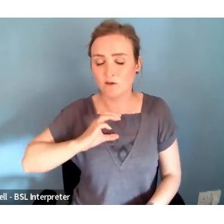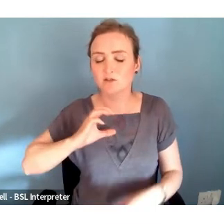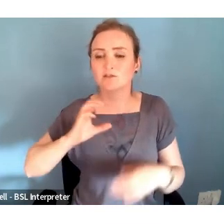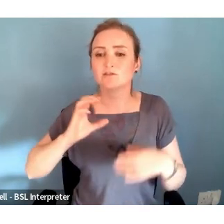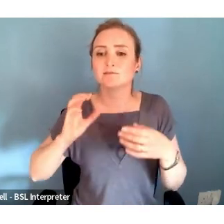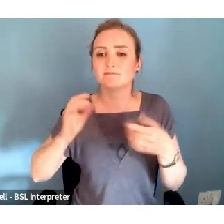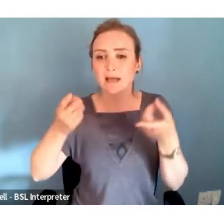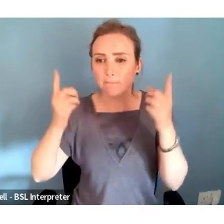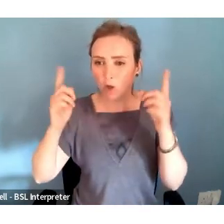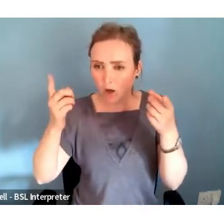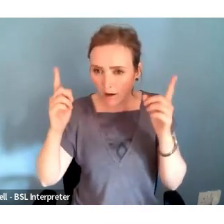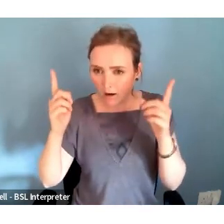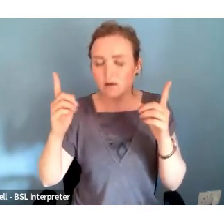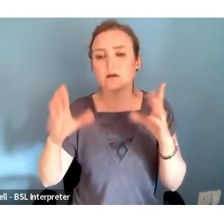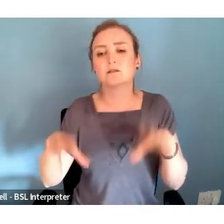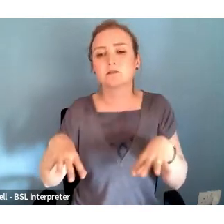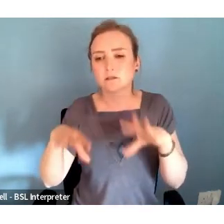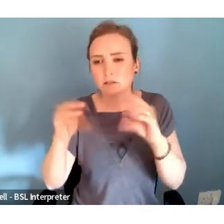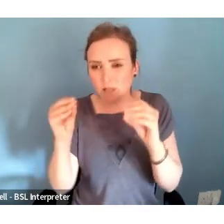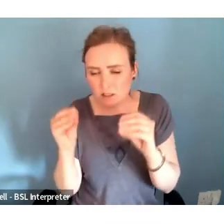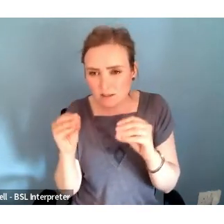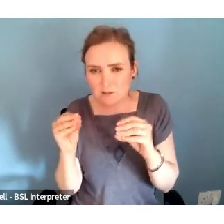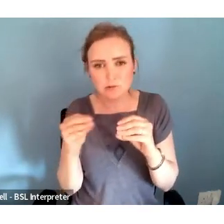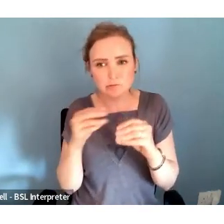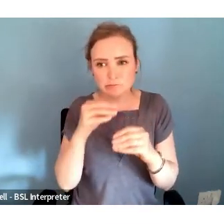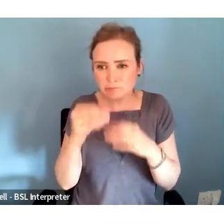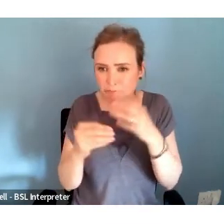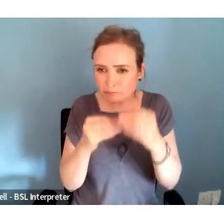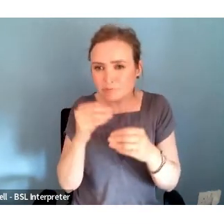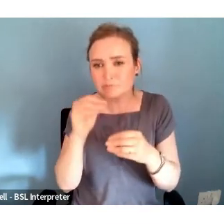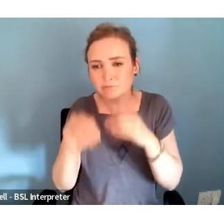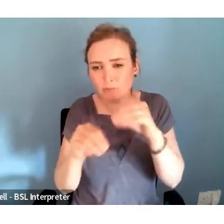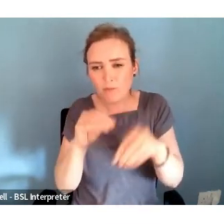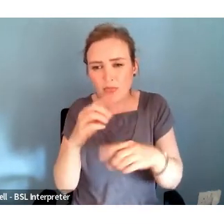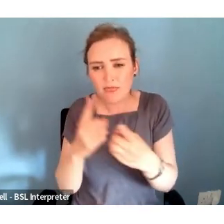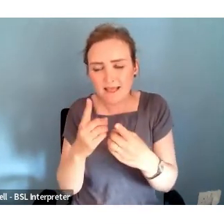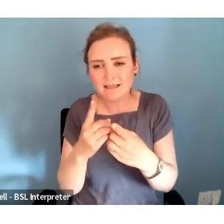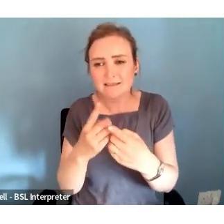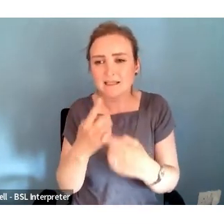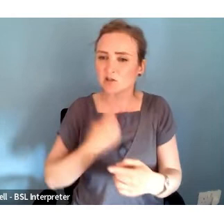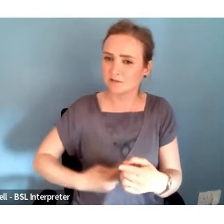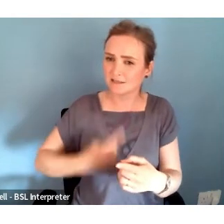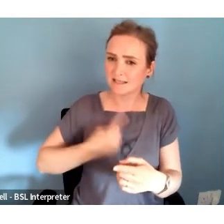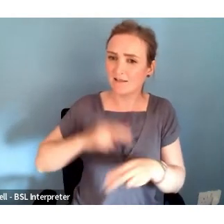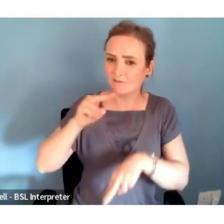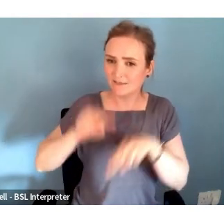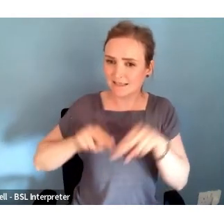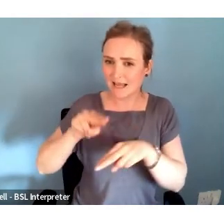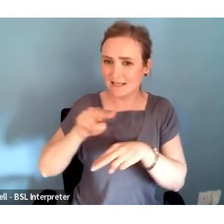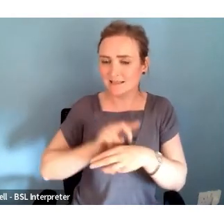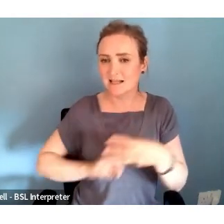putting things in place, started to do that. And the third level